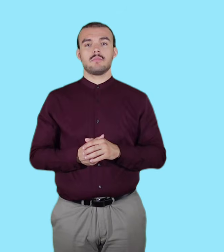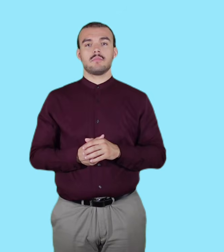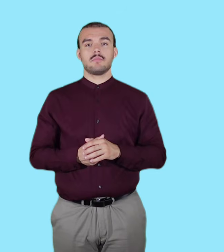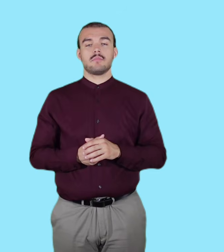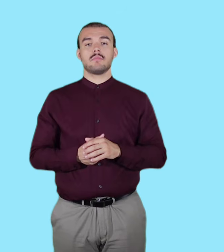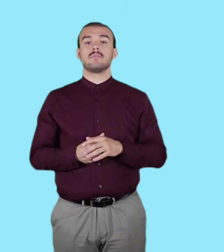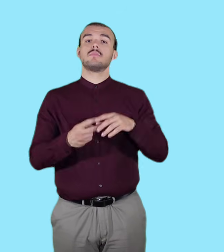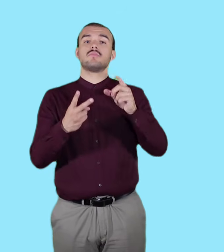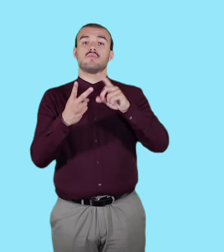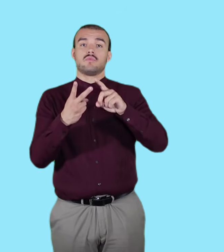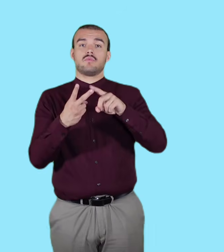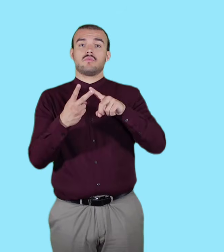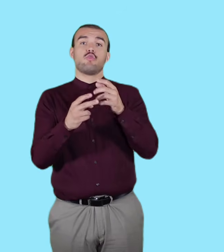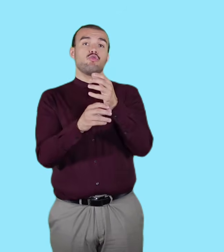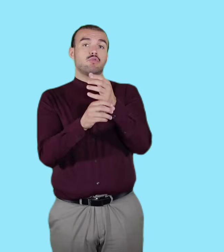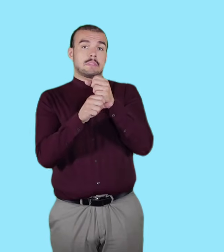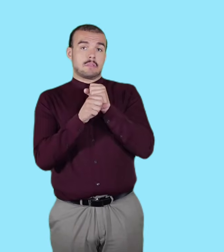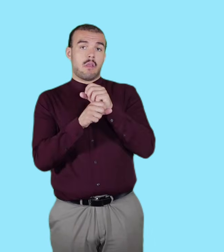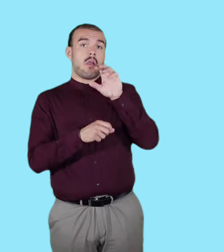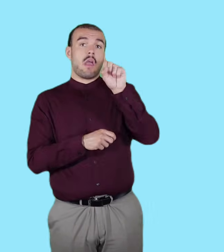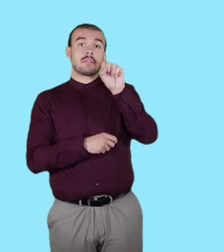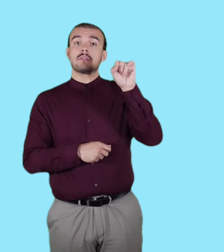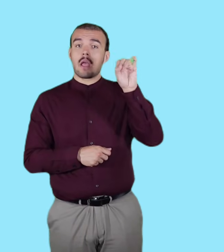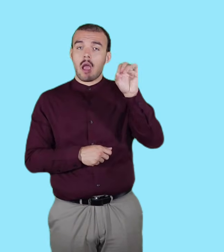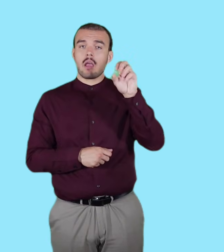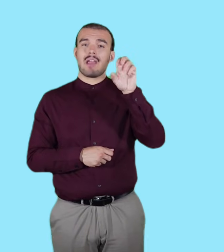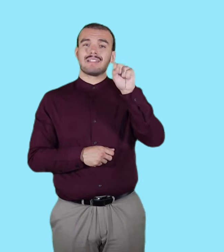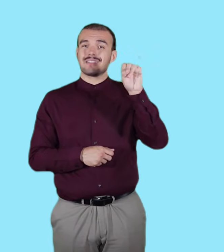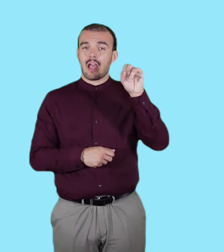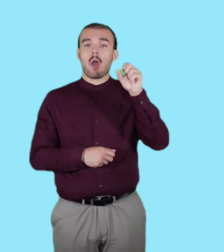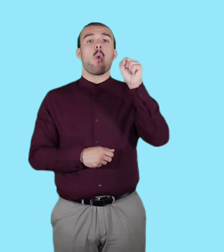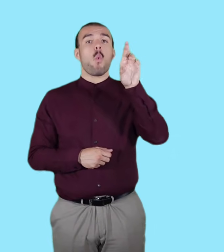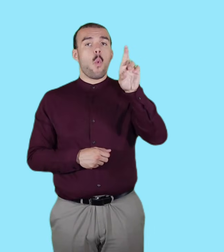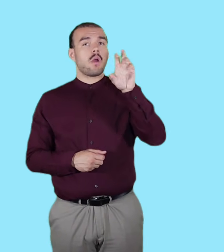Two, receive SSI or SSDI.